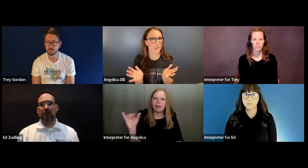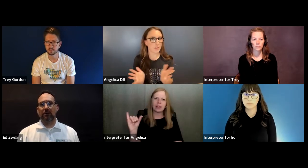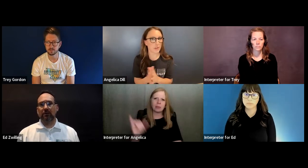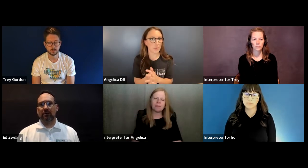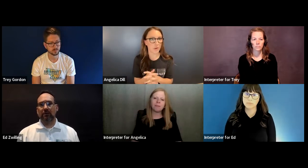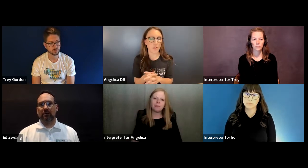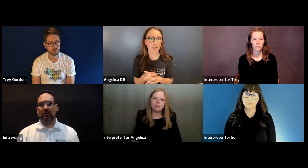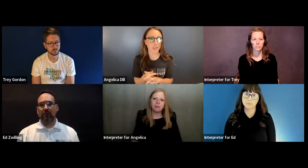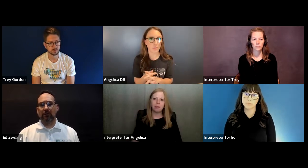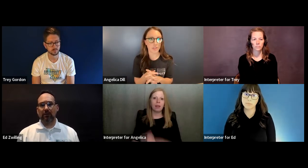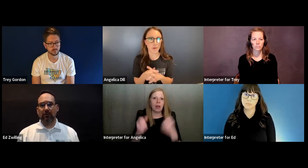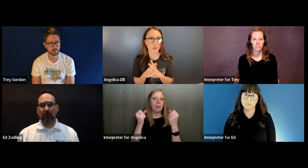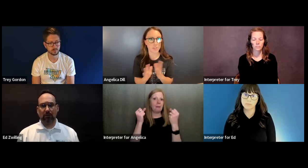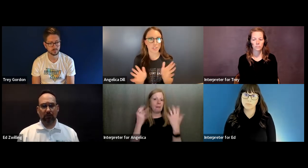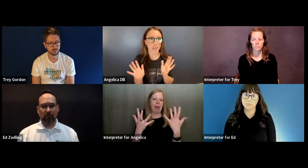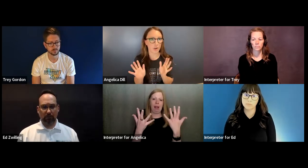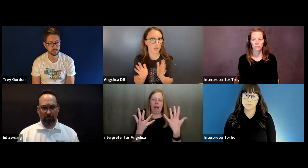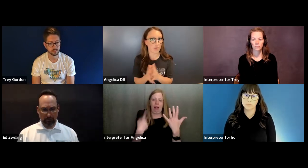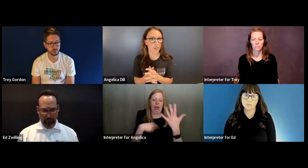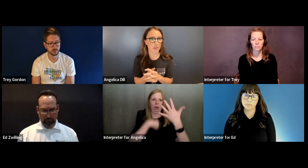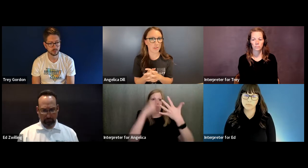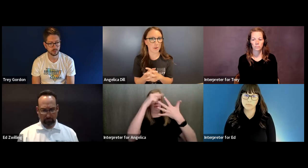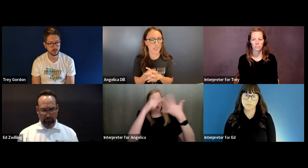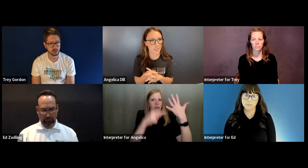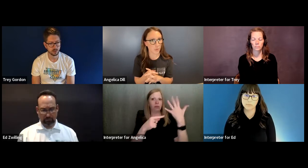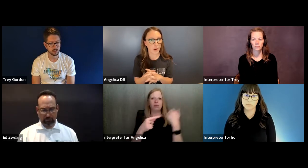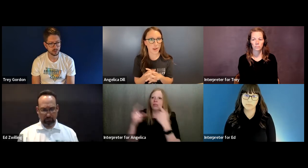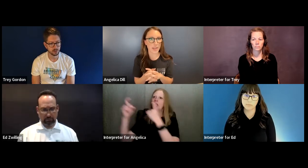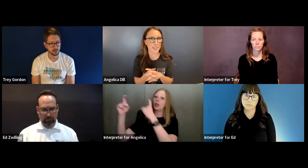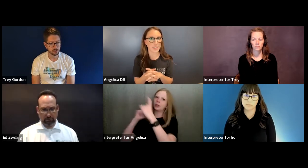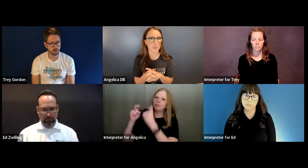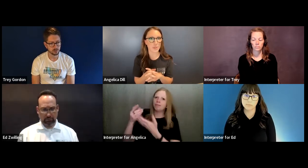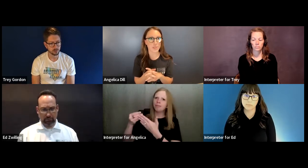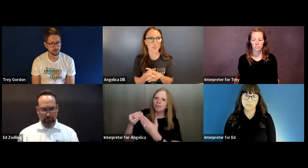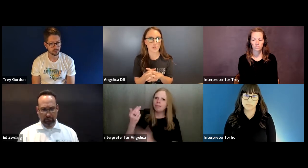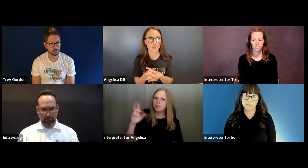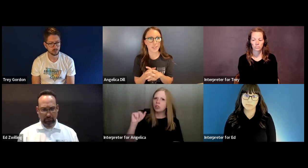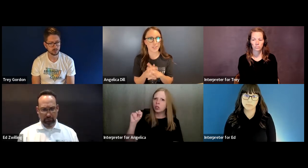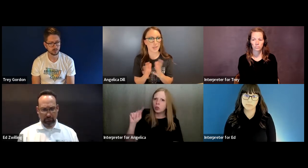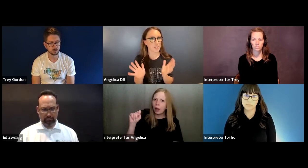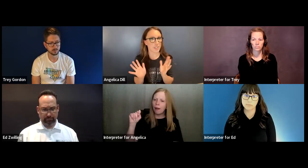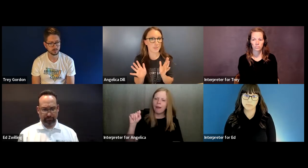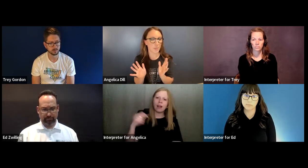we've done with our funding we appreciate all of the grant support and the personal donations from